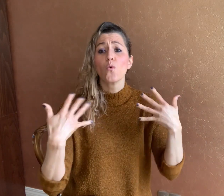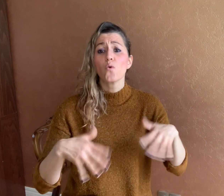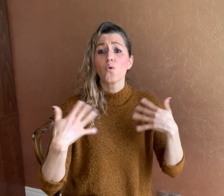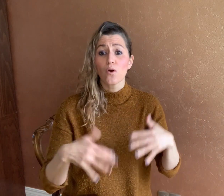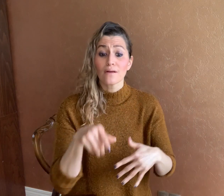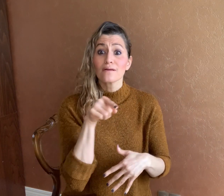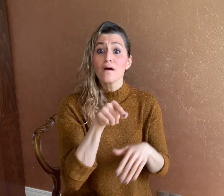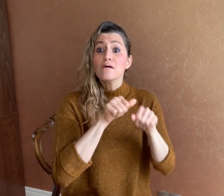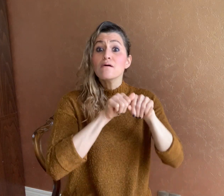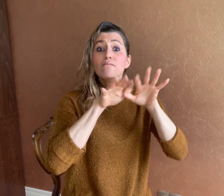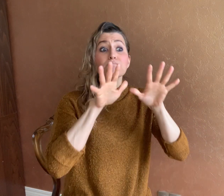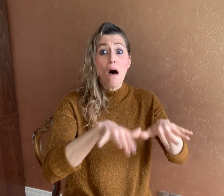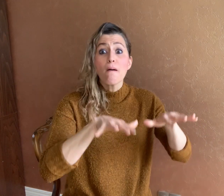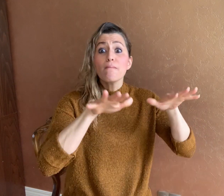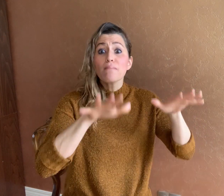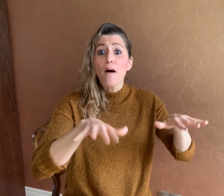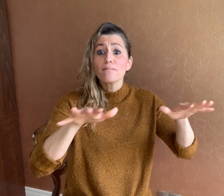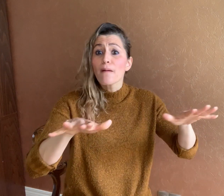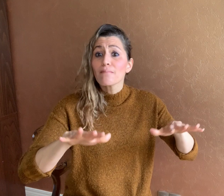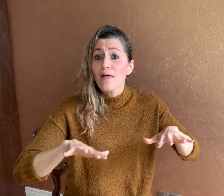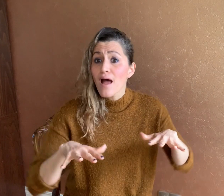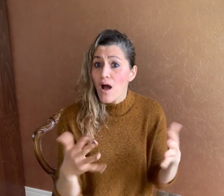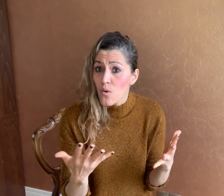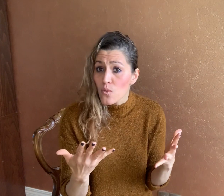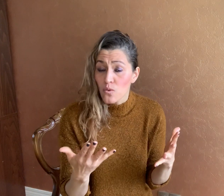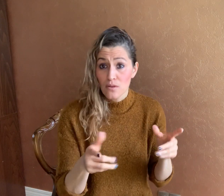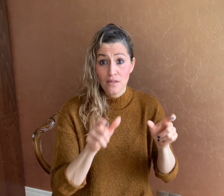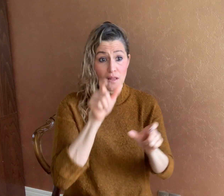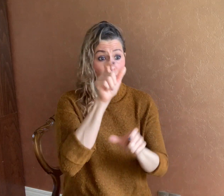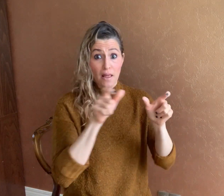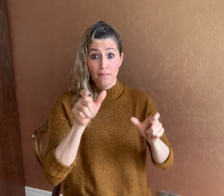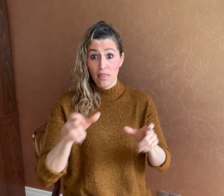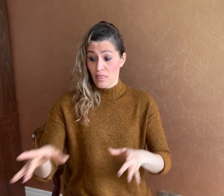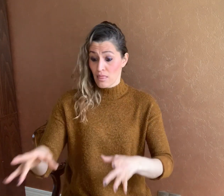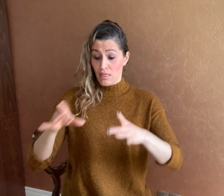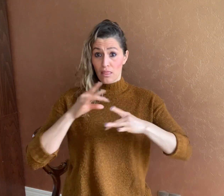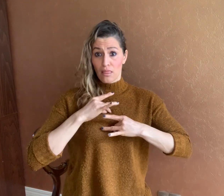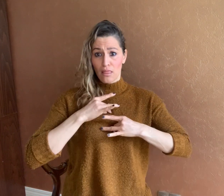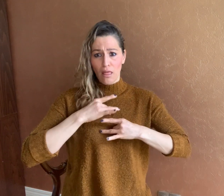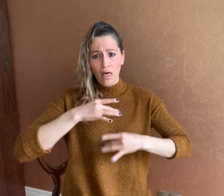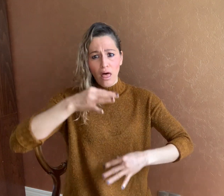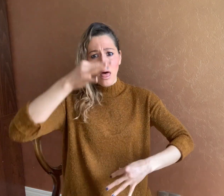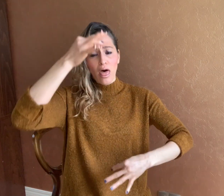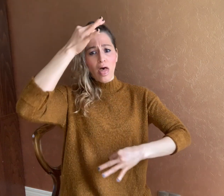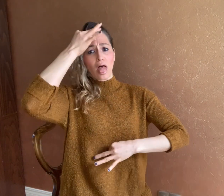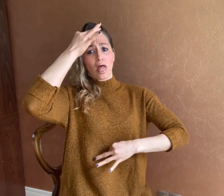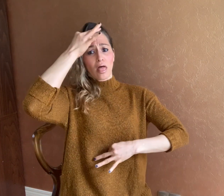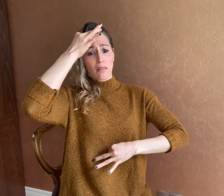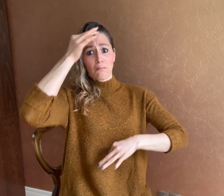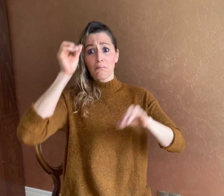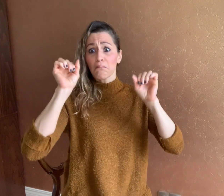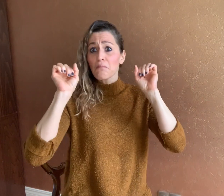so it means that when it is being spread, it is possible